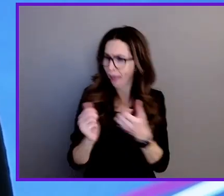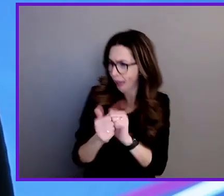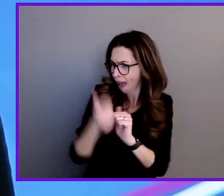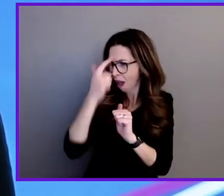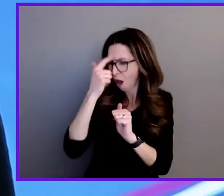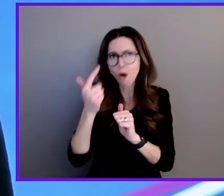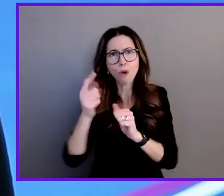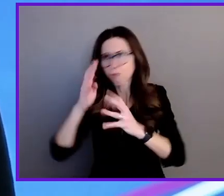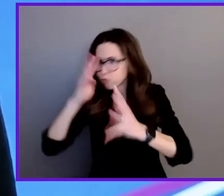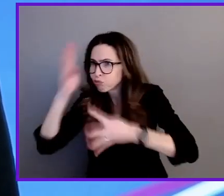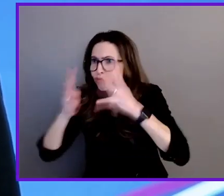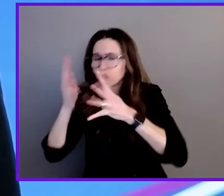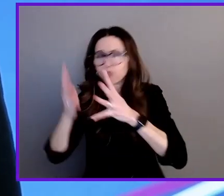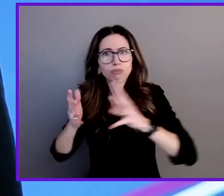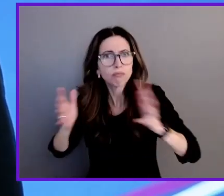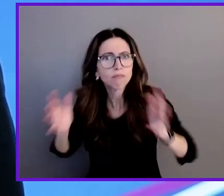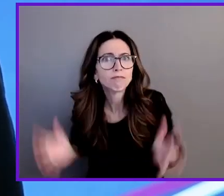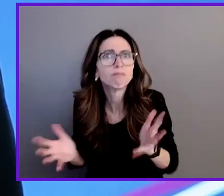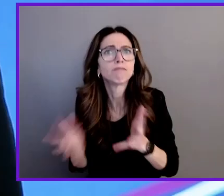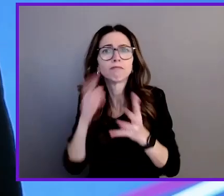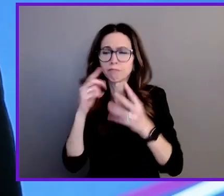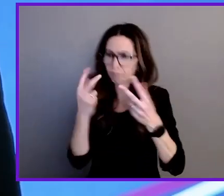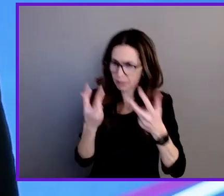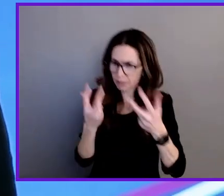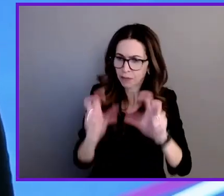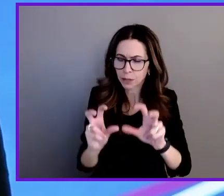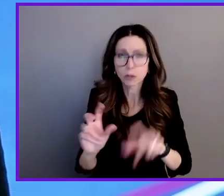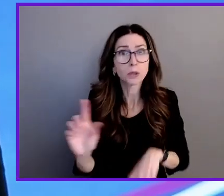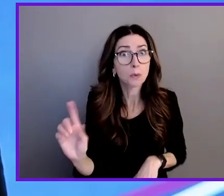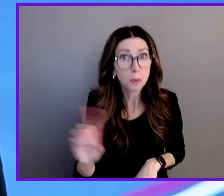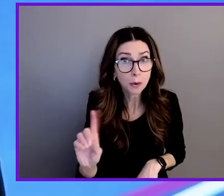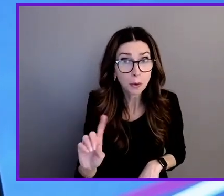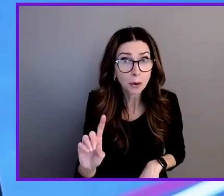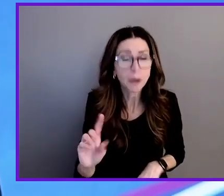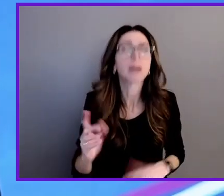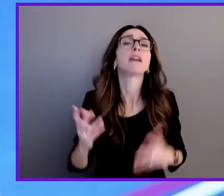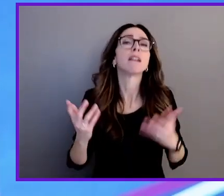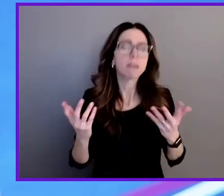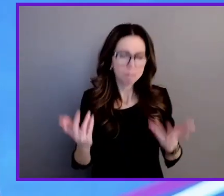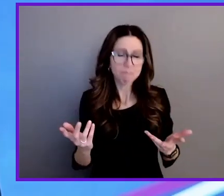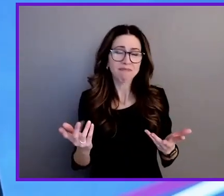for example, we brought targeted support to face the impact of the pandemic